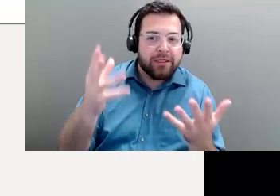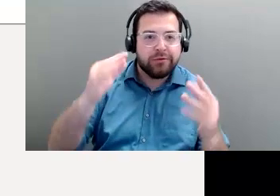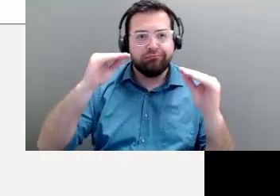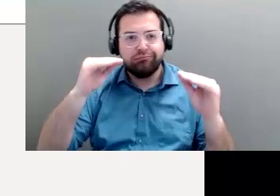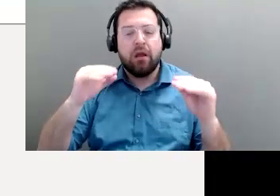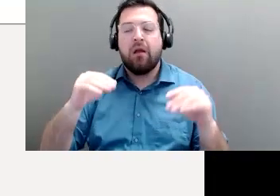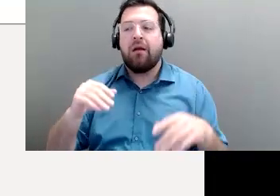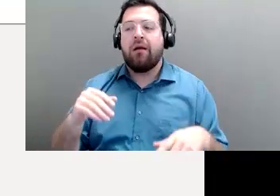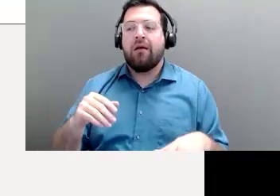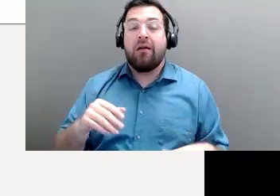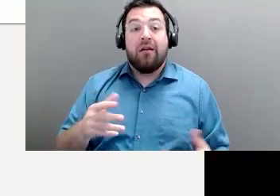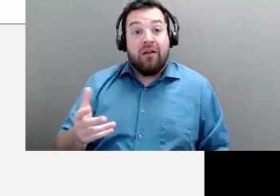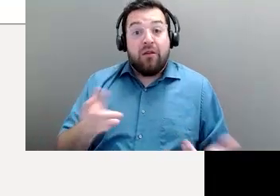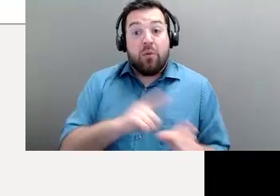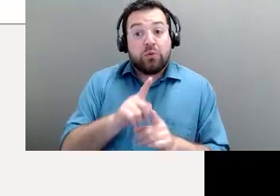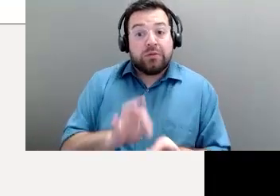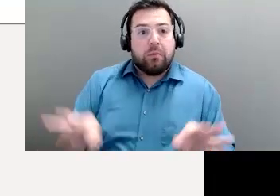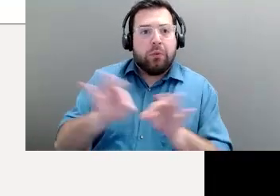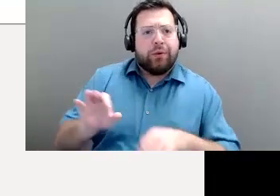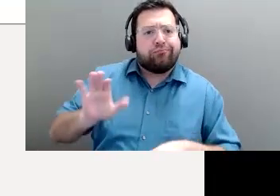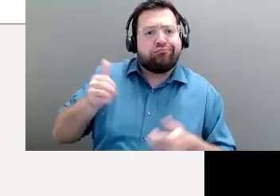you know, having conversations within your divisions or your departments